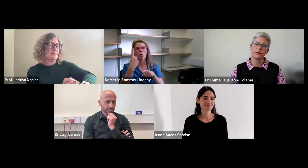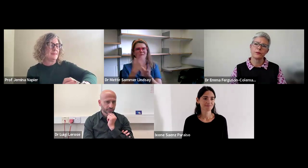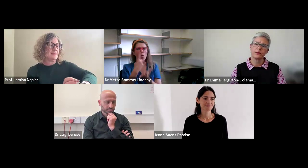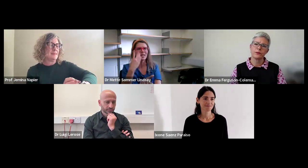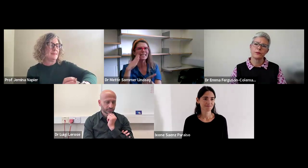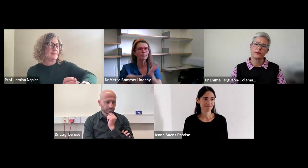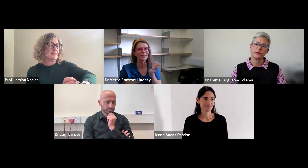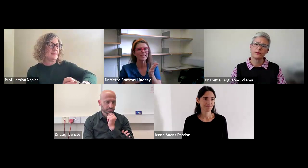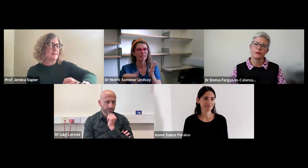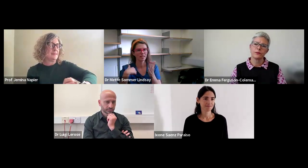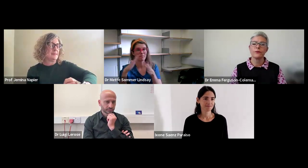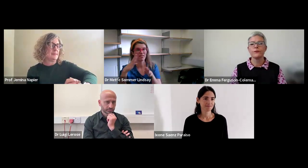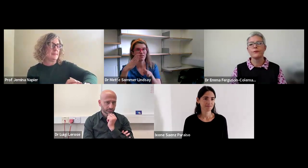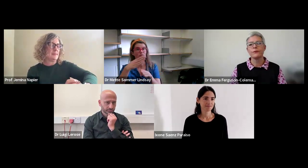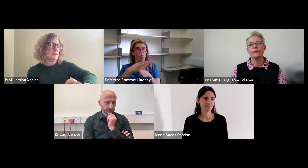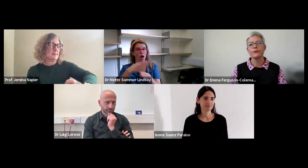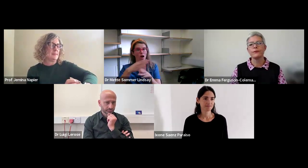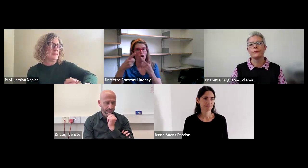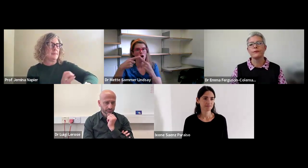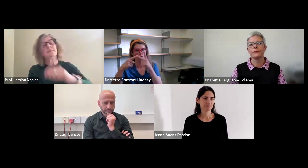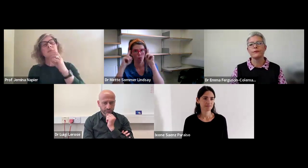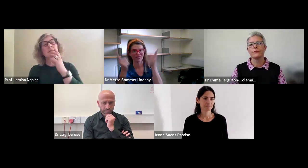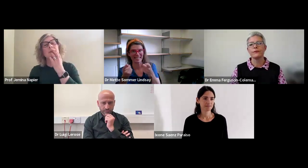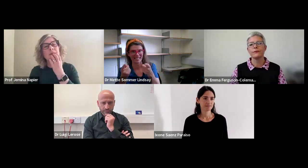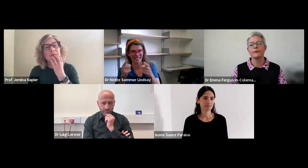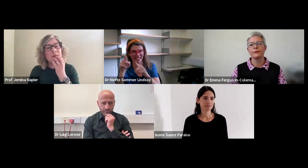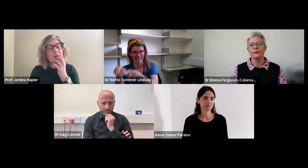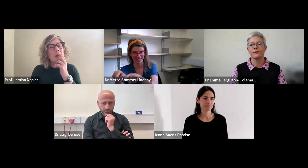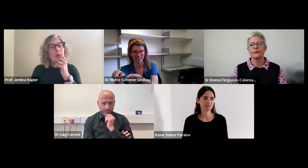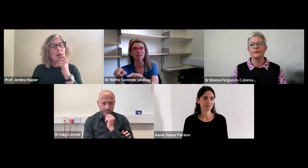Mette: yeah I just wanted to talk really about one particular experience when I worked for the other